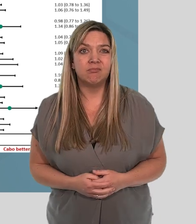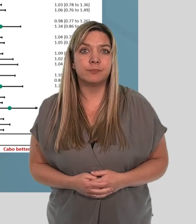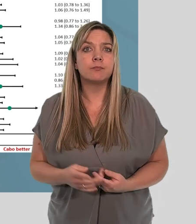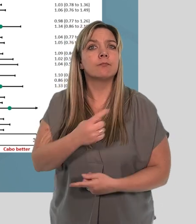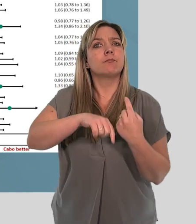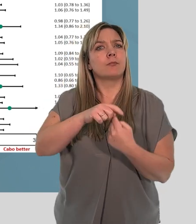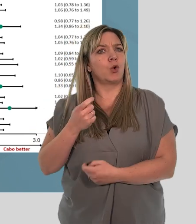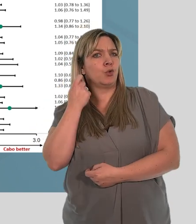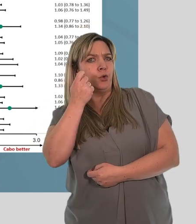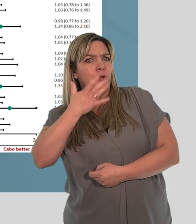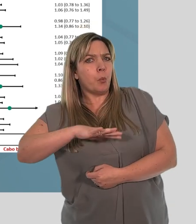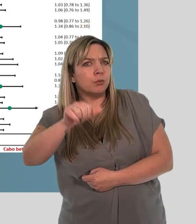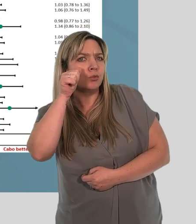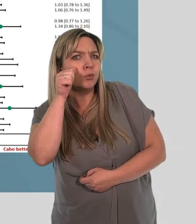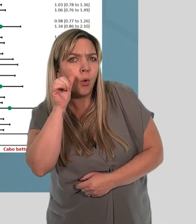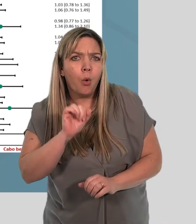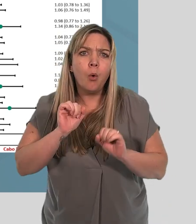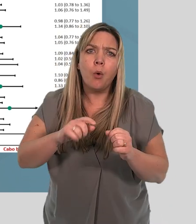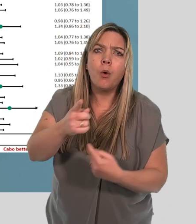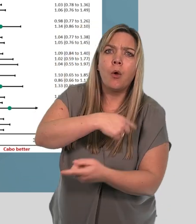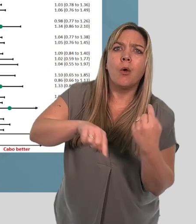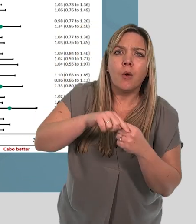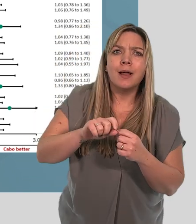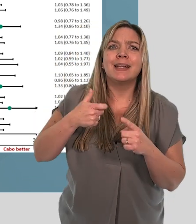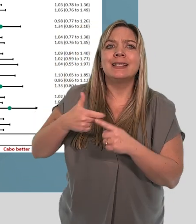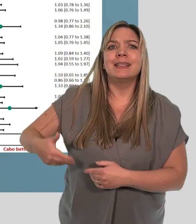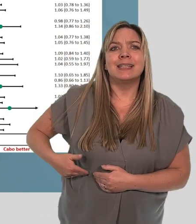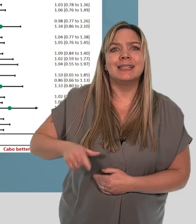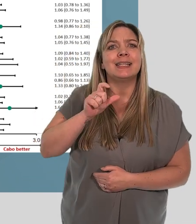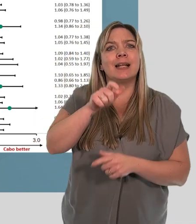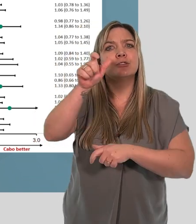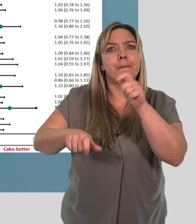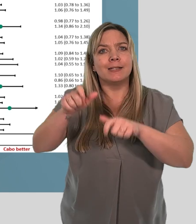cabozantinib in this setting, but did not really find evidence of this. This was irrespective of